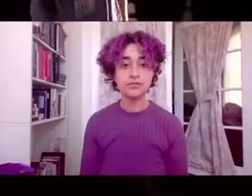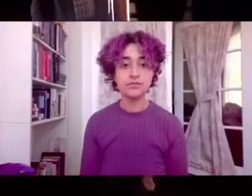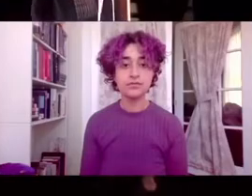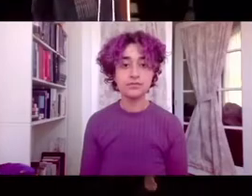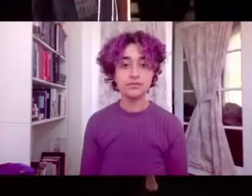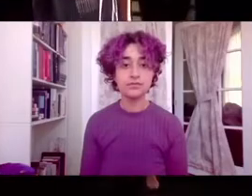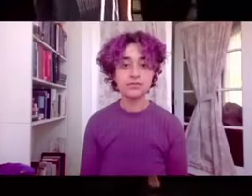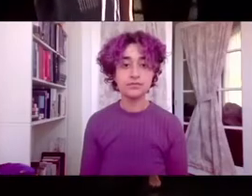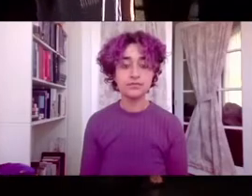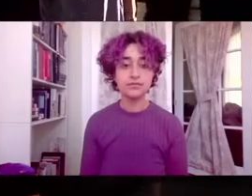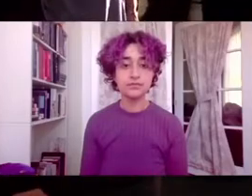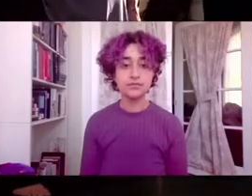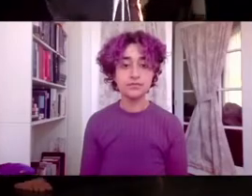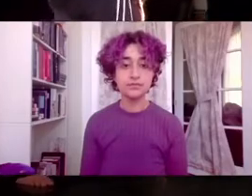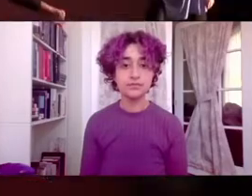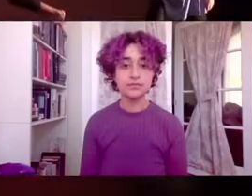(gasping)